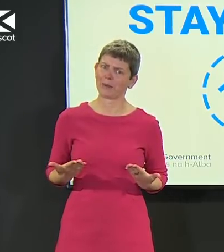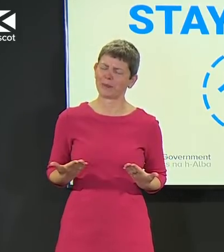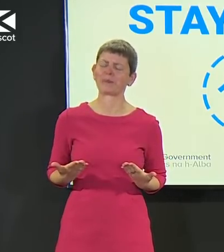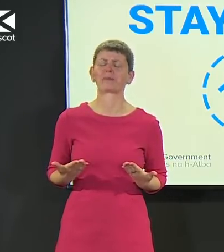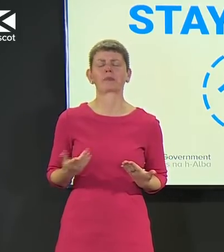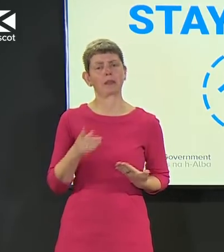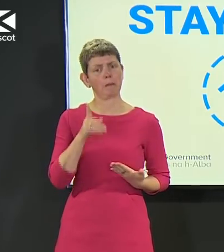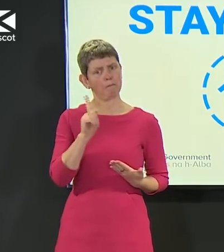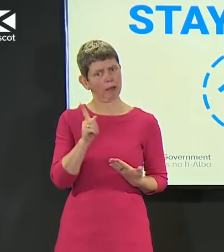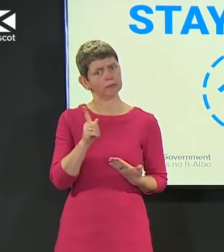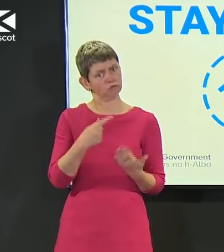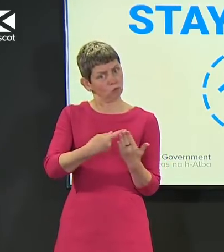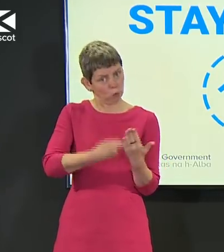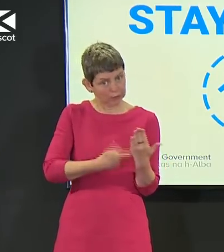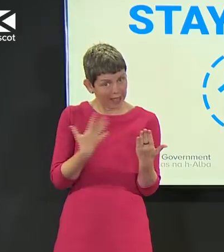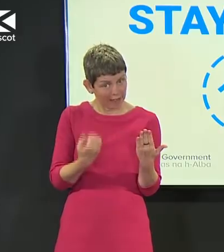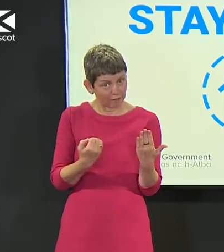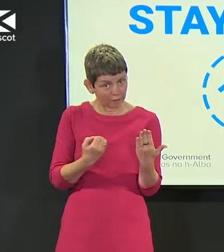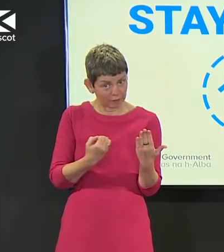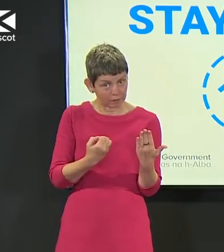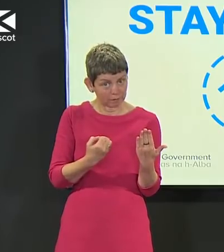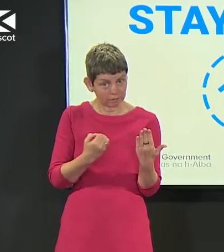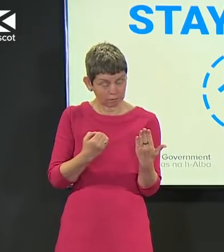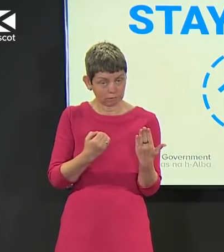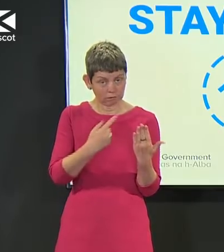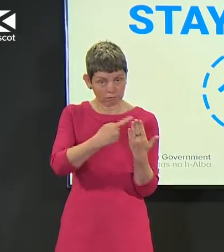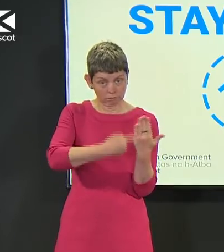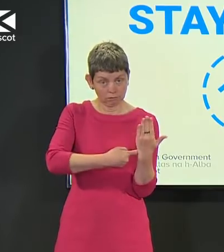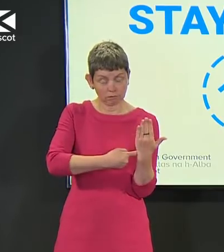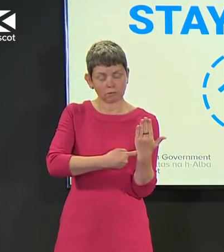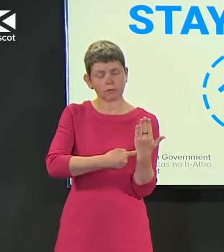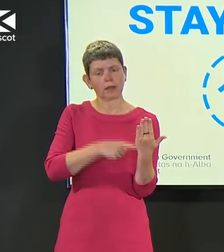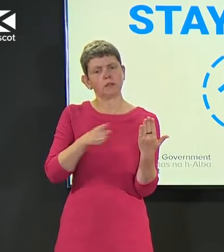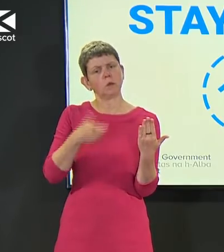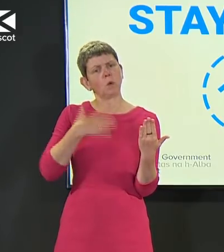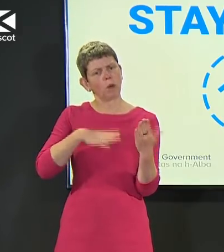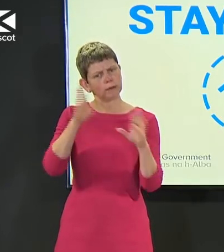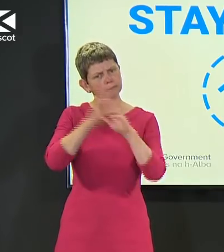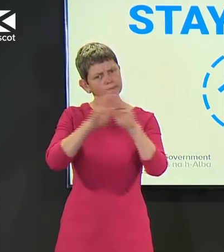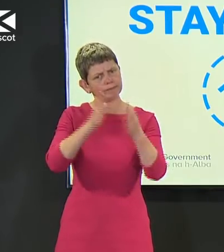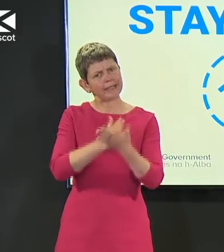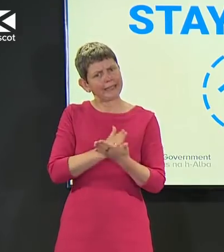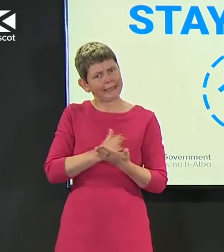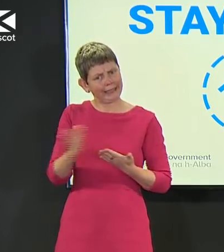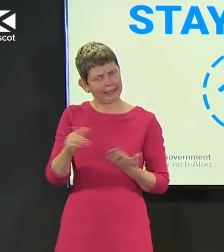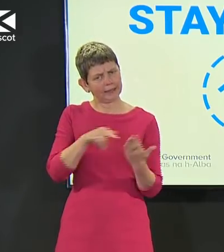restrictions in some respects i want to be clear again as i was earlier when we set out